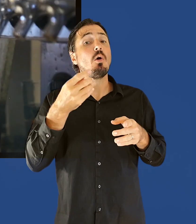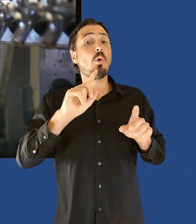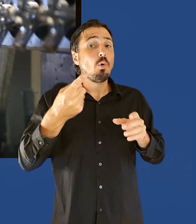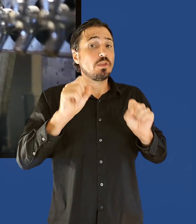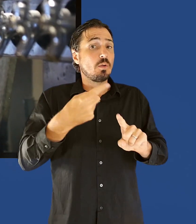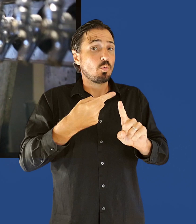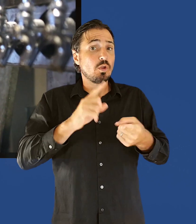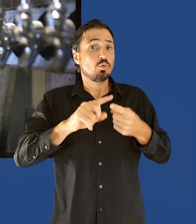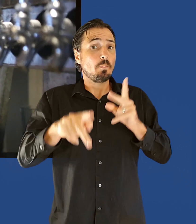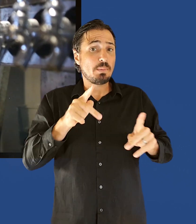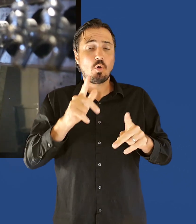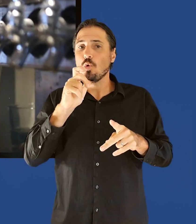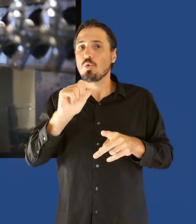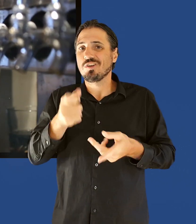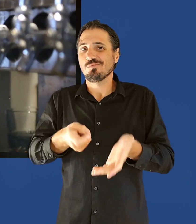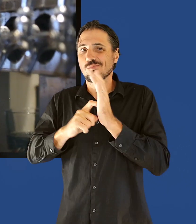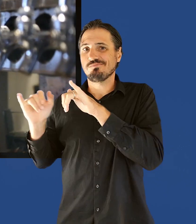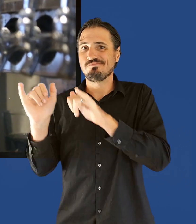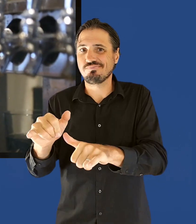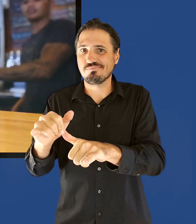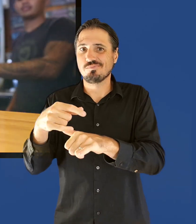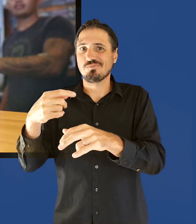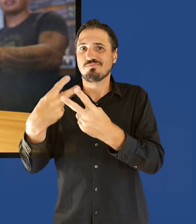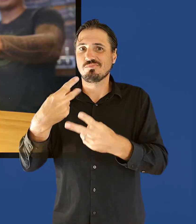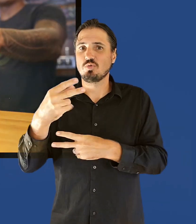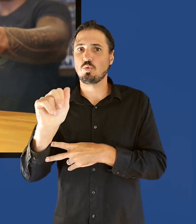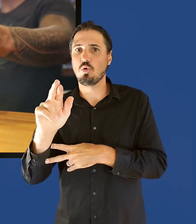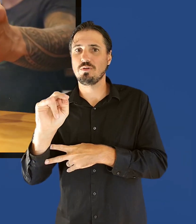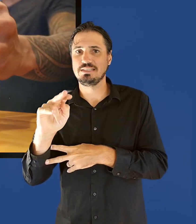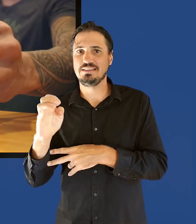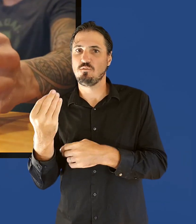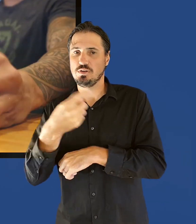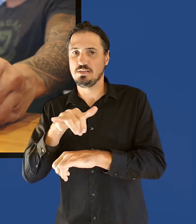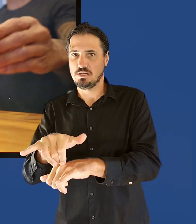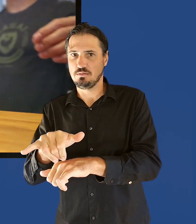Rule 12 would also reopen bars and bar top service, subject to safety precautions.